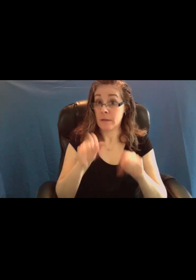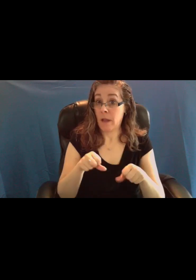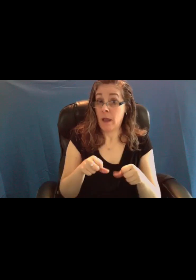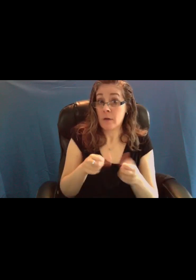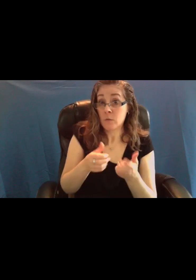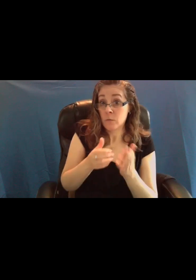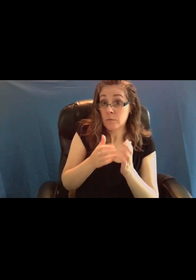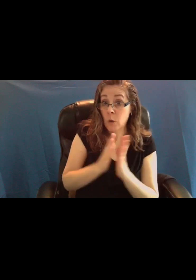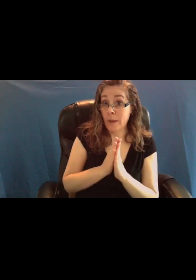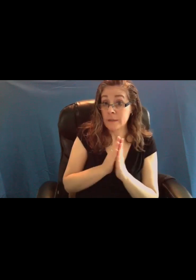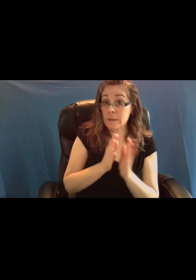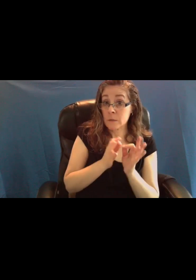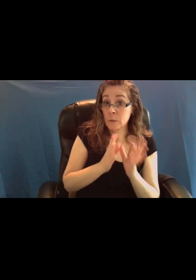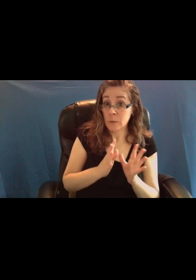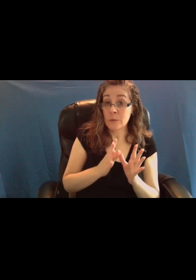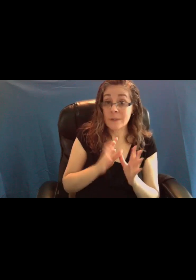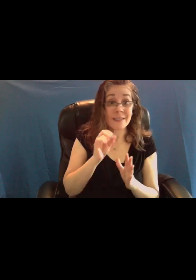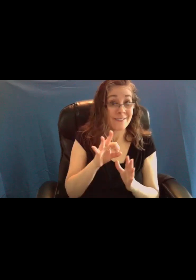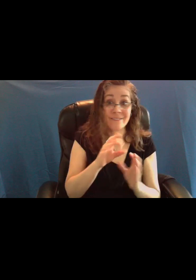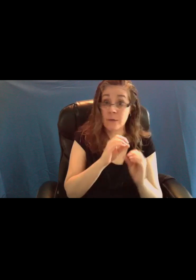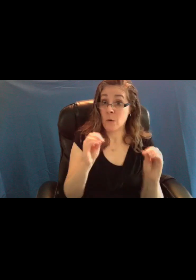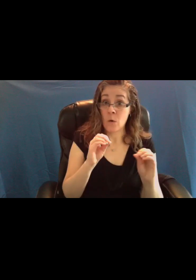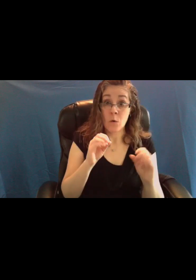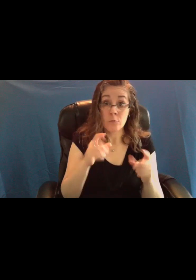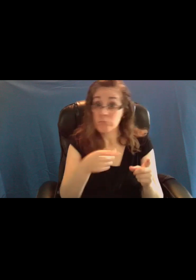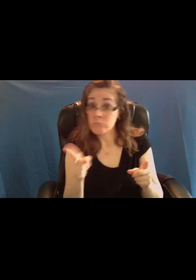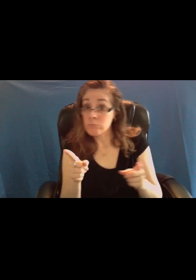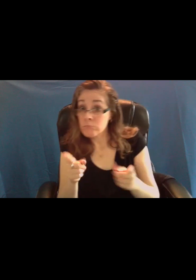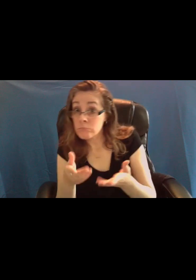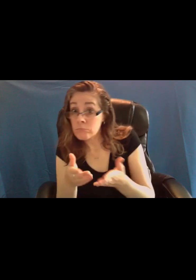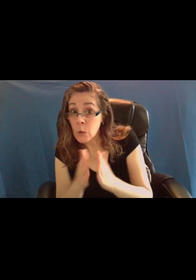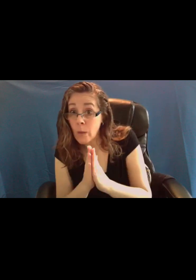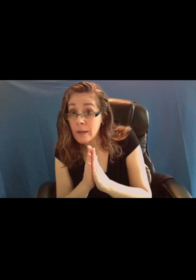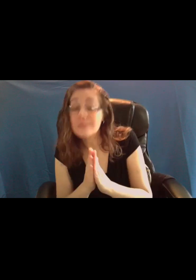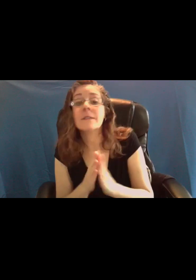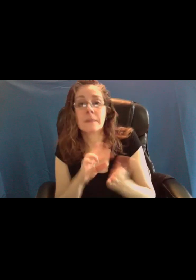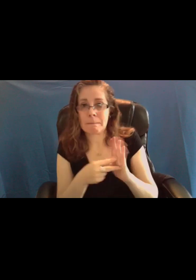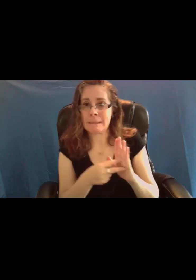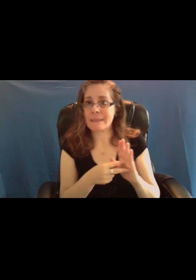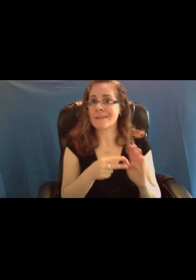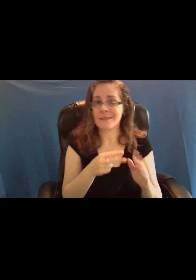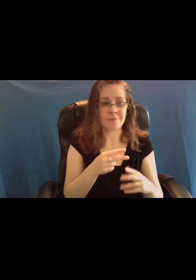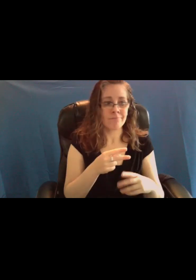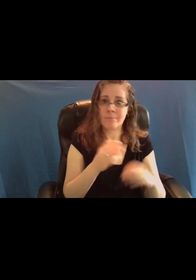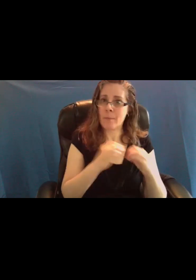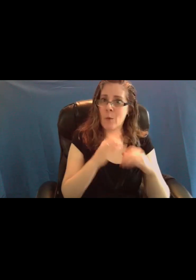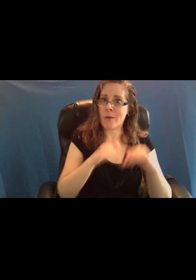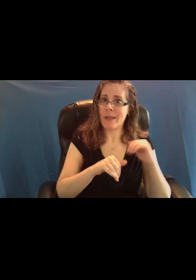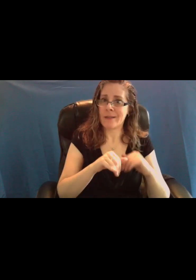particular date, you could cancel without penalty. You know, with enough advanced notice. I think in some cases entities should